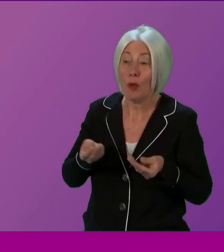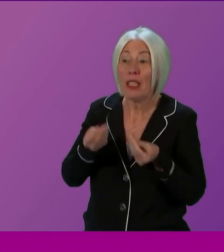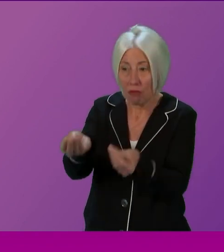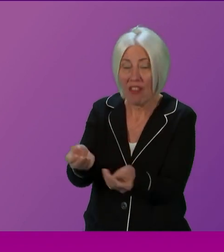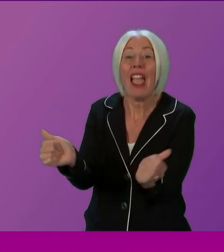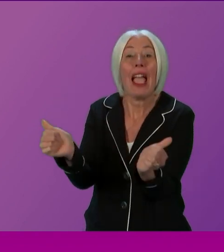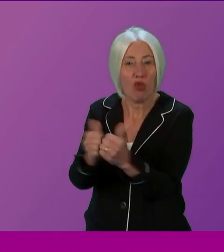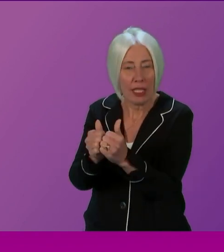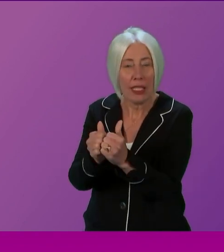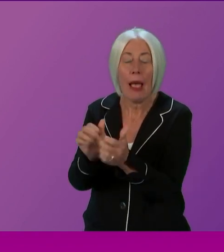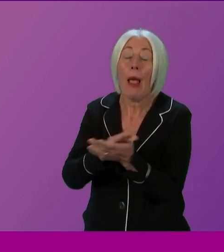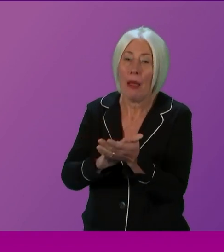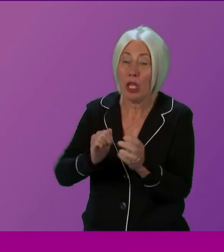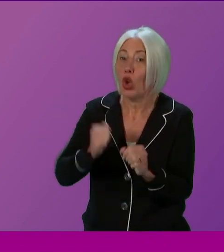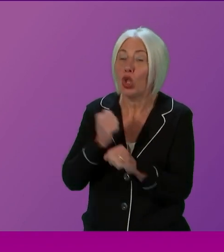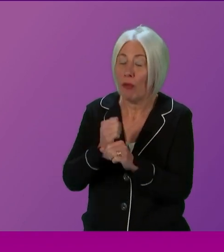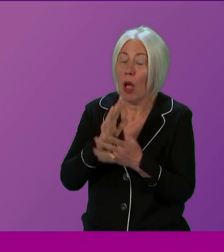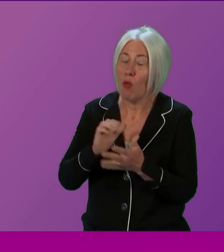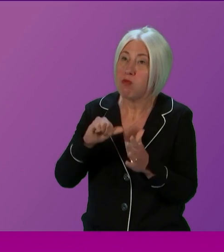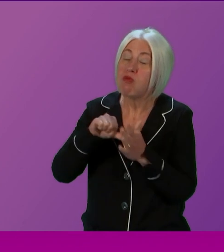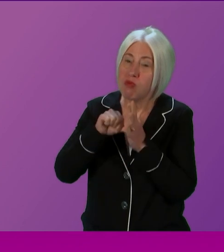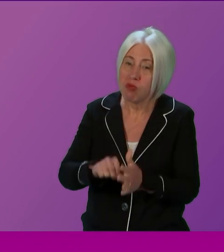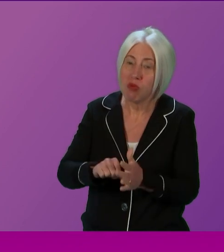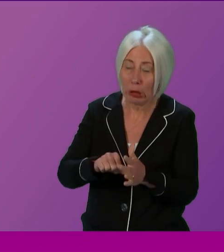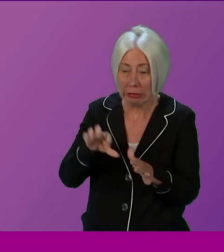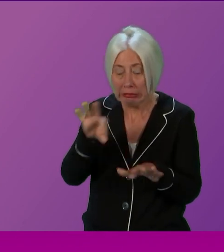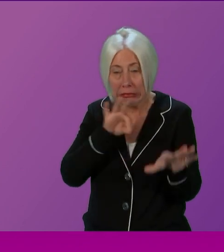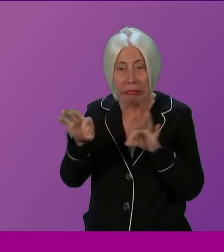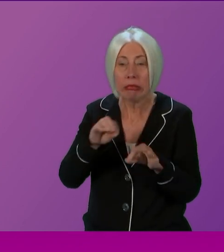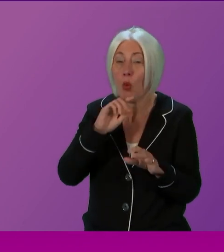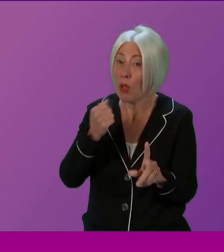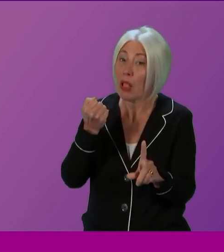Government to make very hard financial choices, and it will therefore have an impact on other